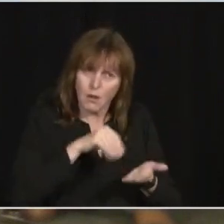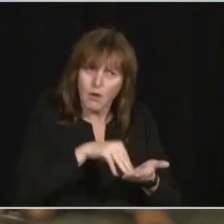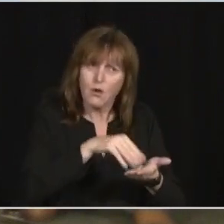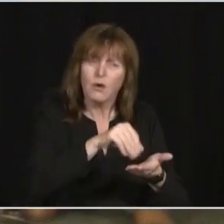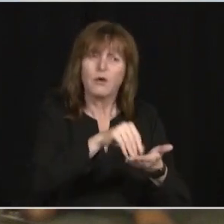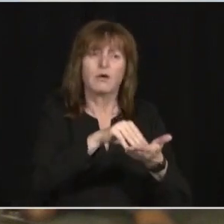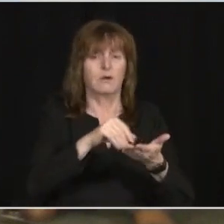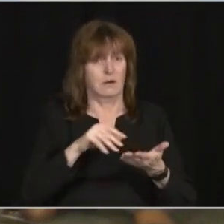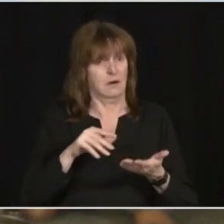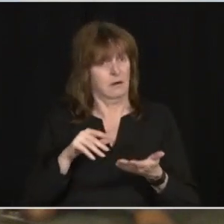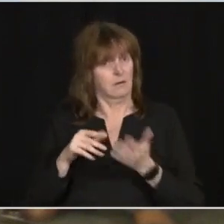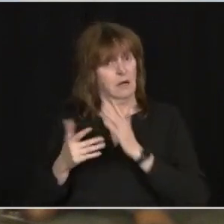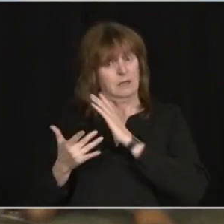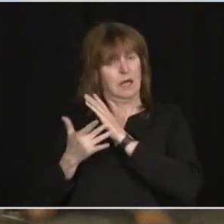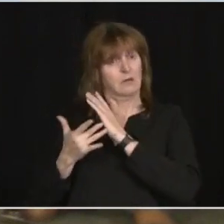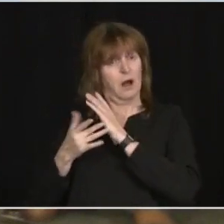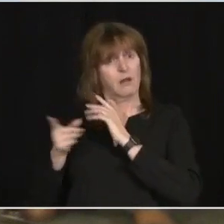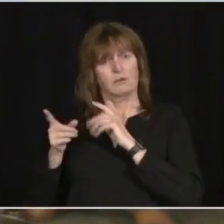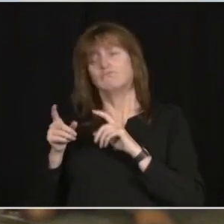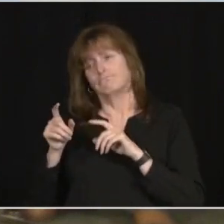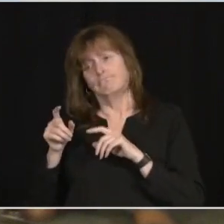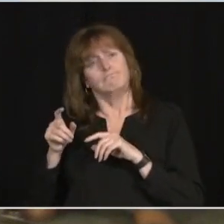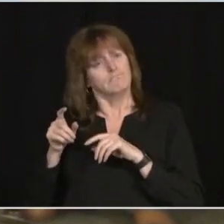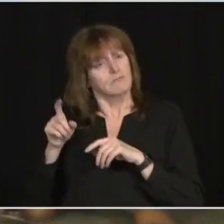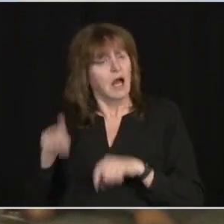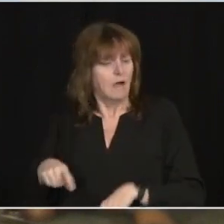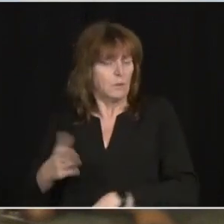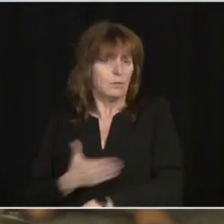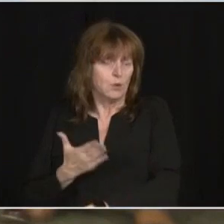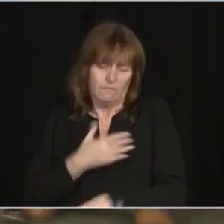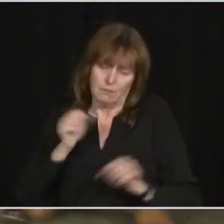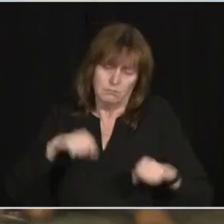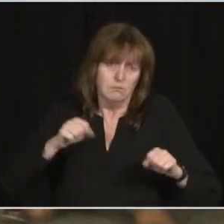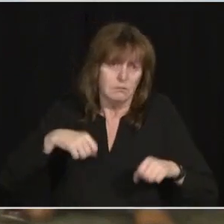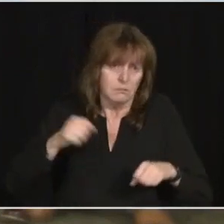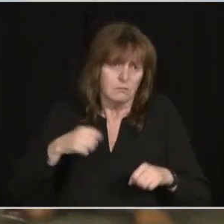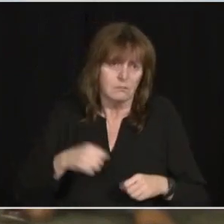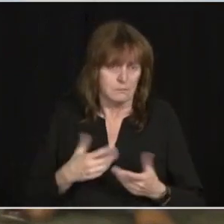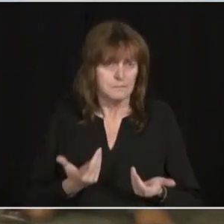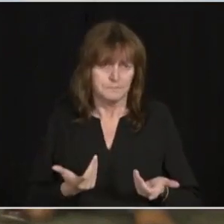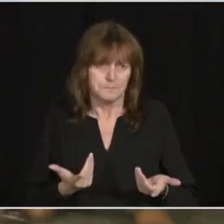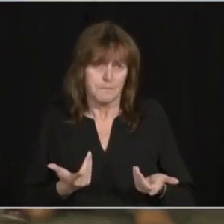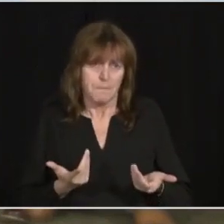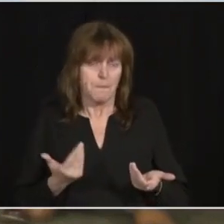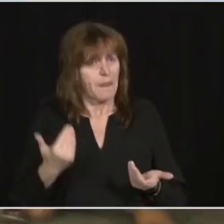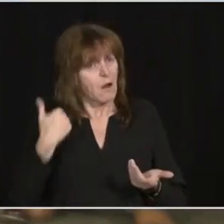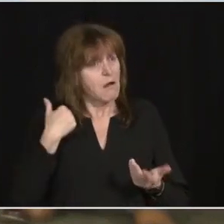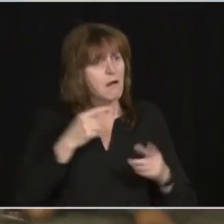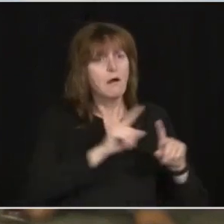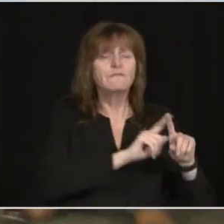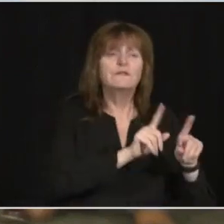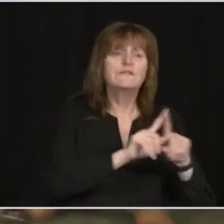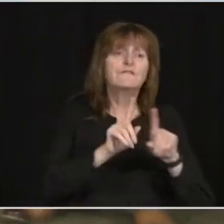We want people to use the virtual tools, just as we have developed the virtual tools for people to visit